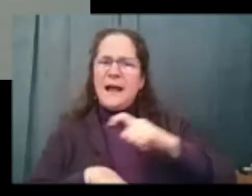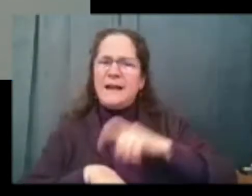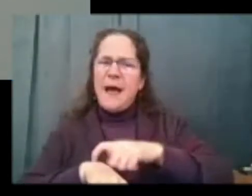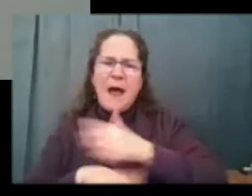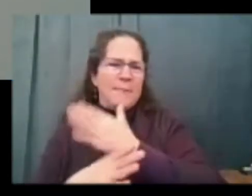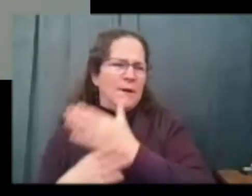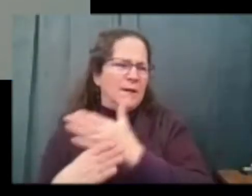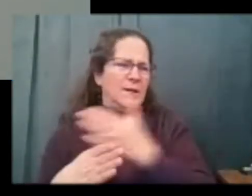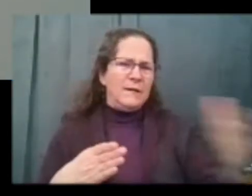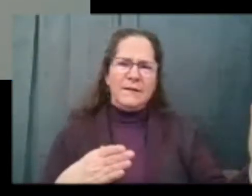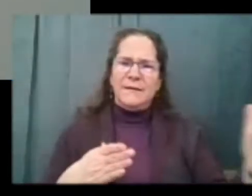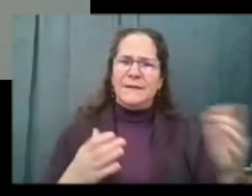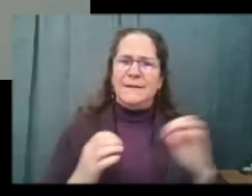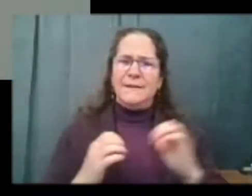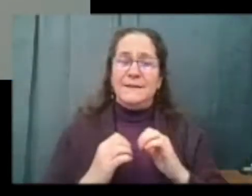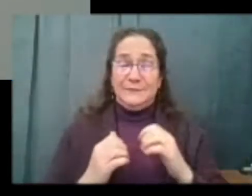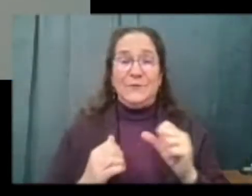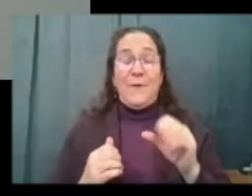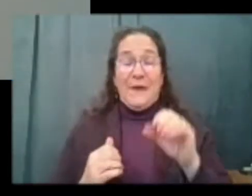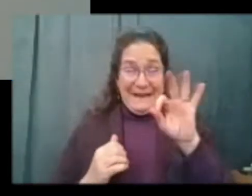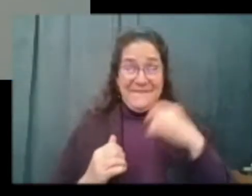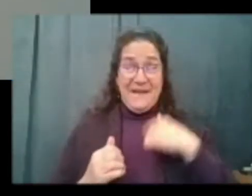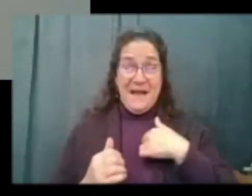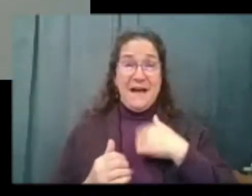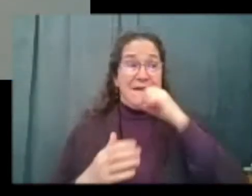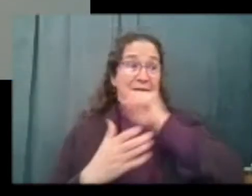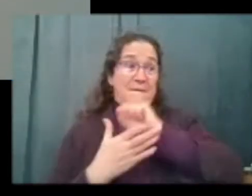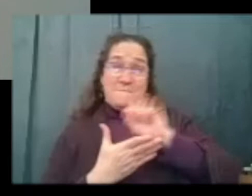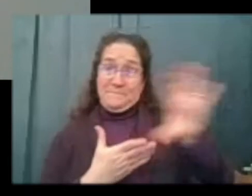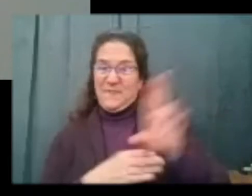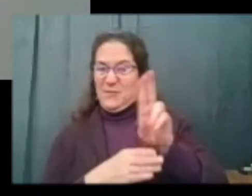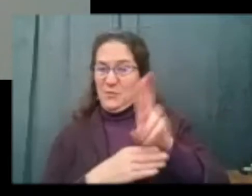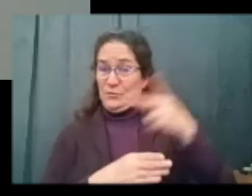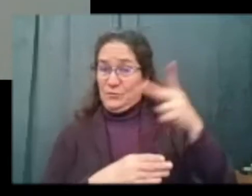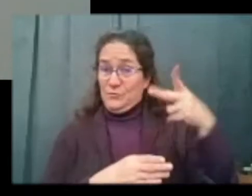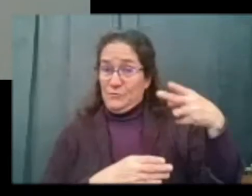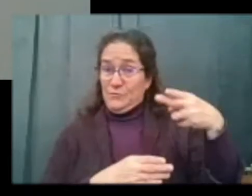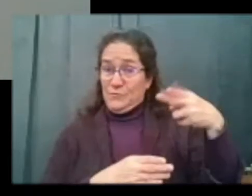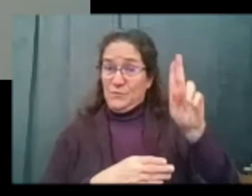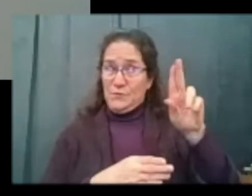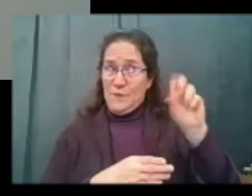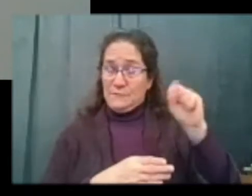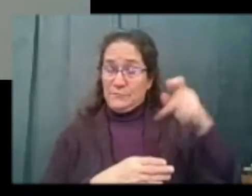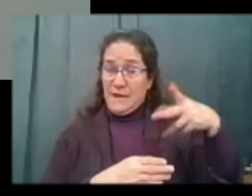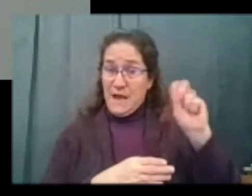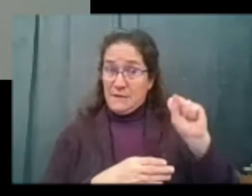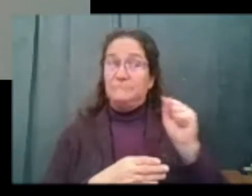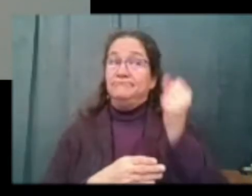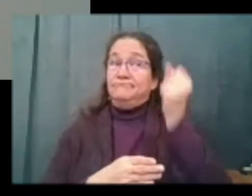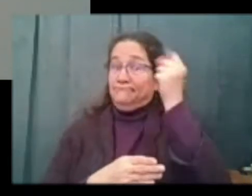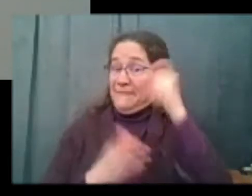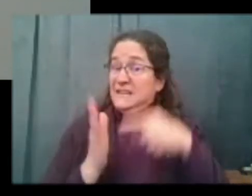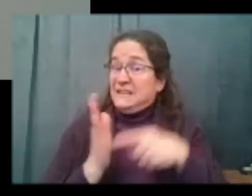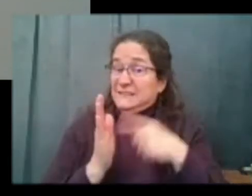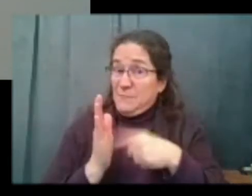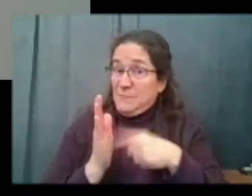So if I'm mailing using the United States Postal Service, I found that sometimes it can take less than 24 hours